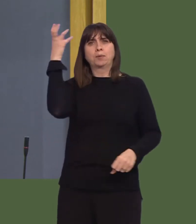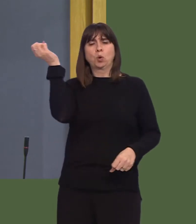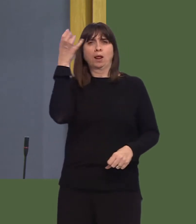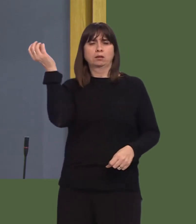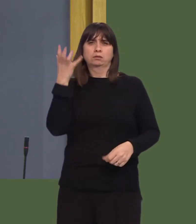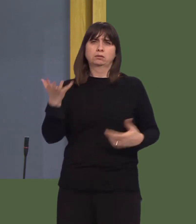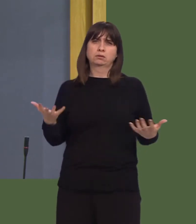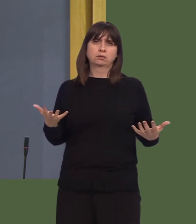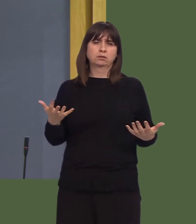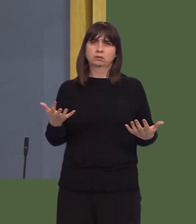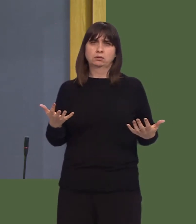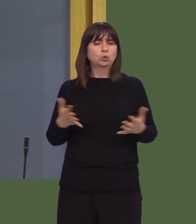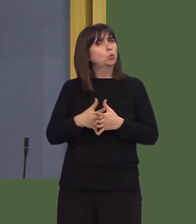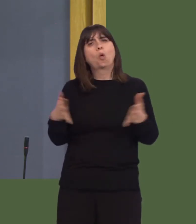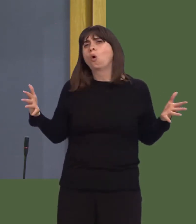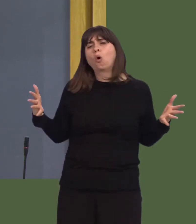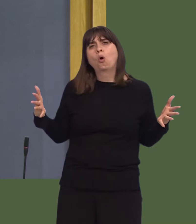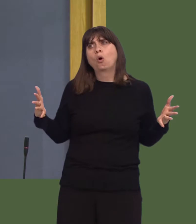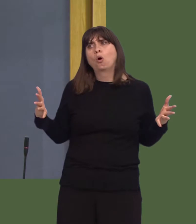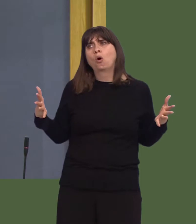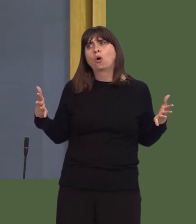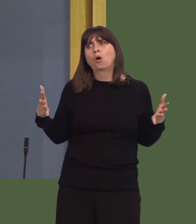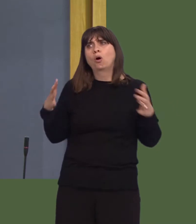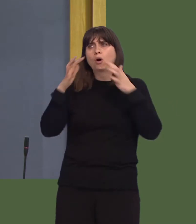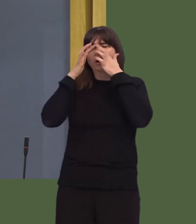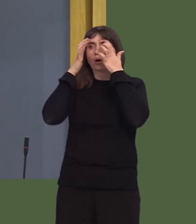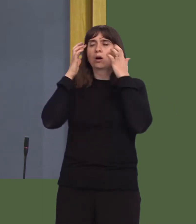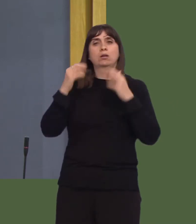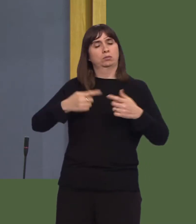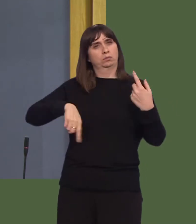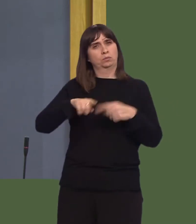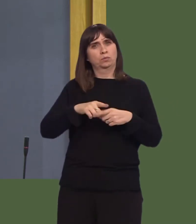Because we will be perhaps criticised for living in a bubble if we're not reactive to